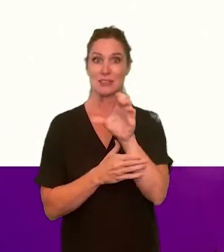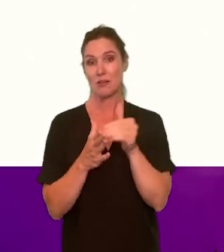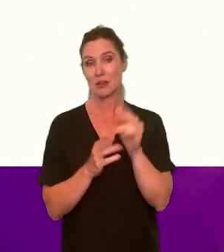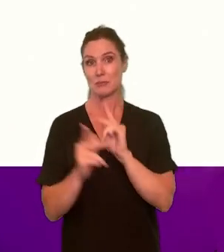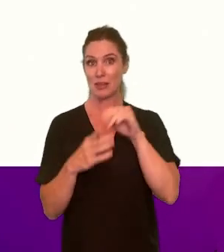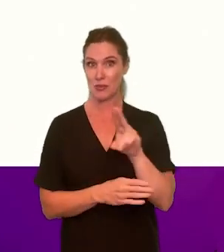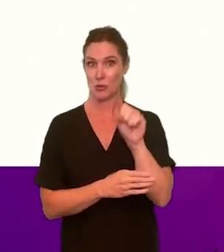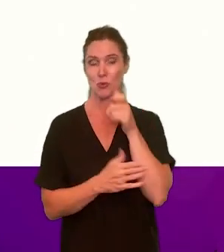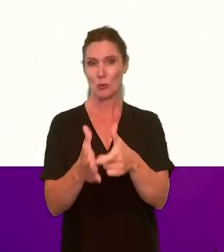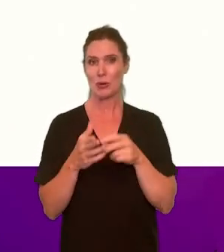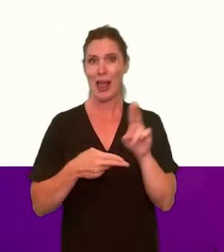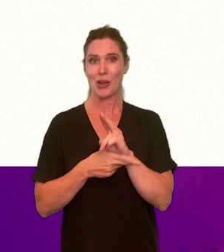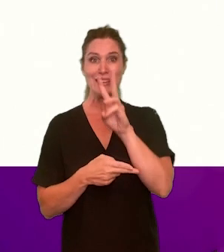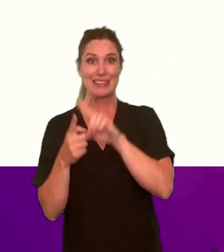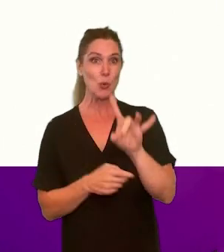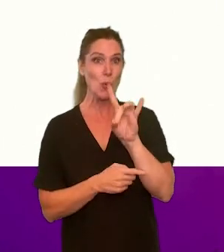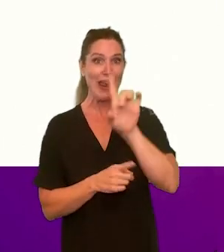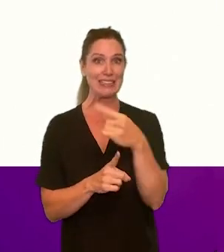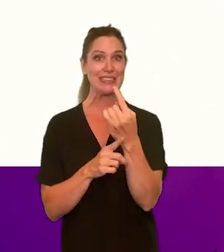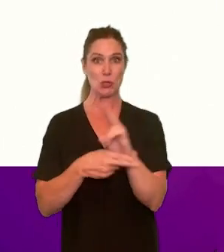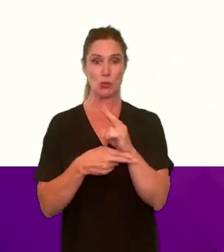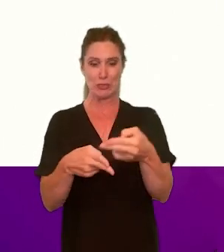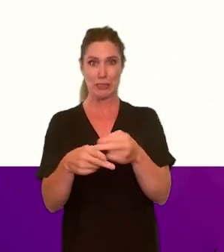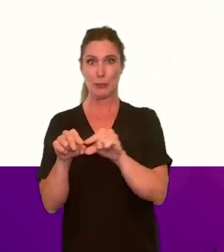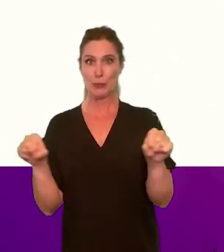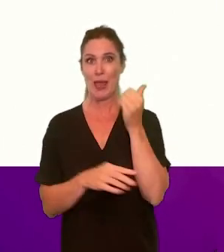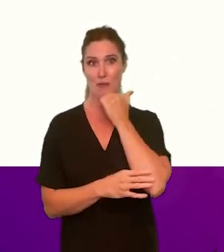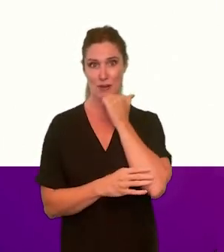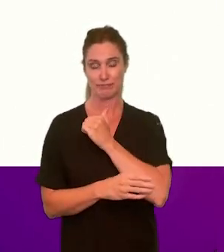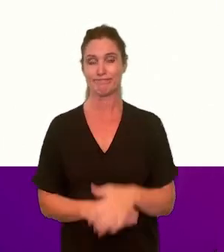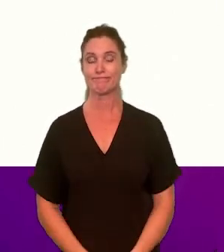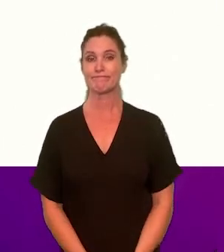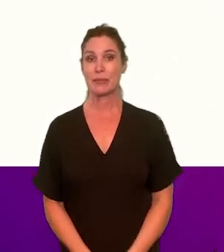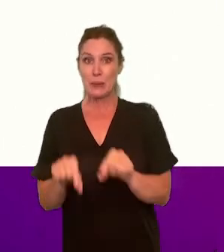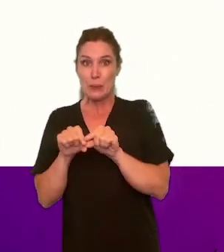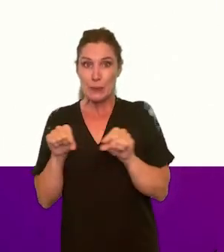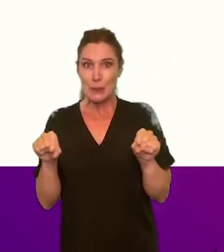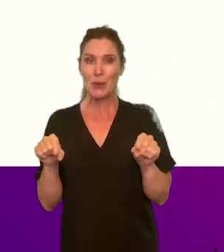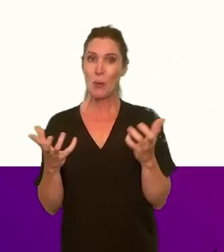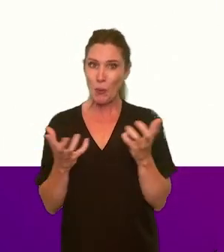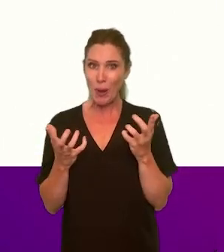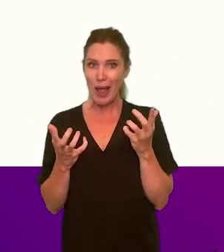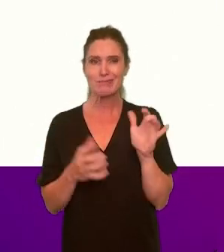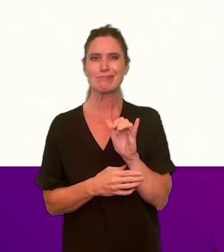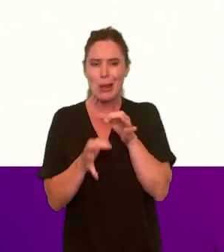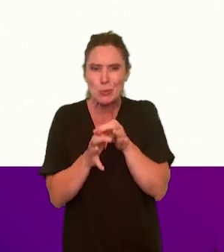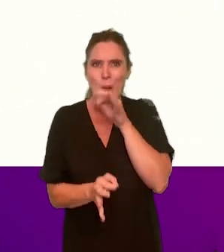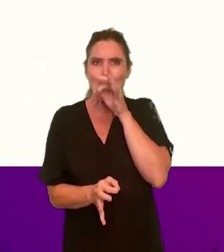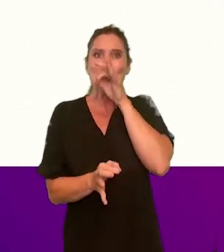who need to use six to eight single-use intermittent catheters a day. These catheters are basically plastic straws with holes on either end.